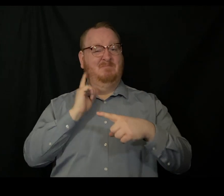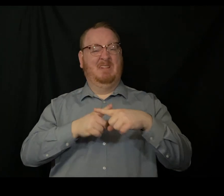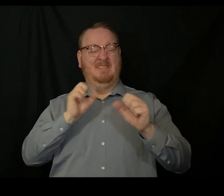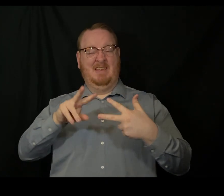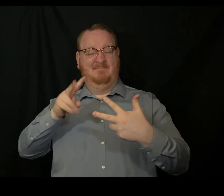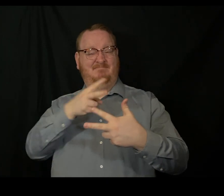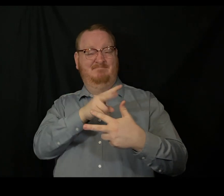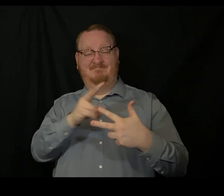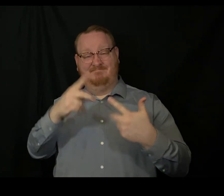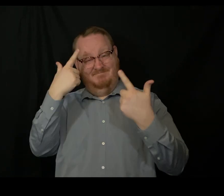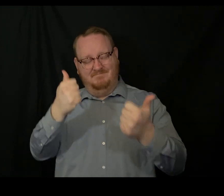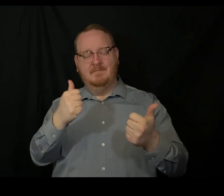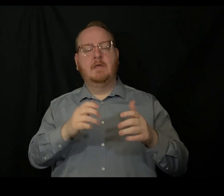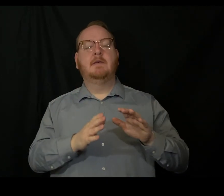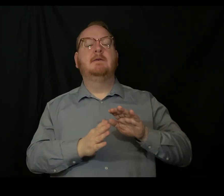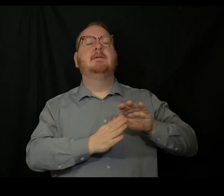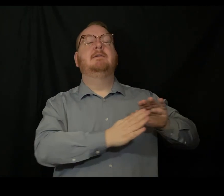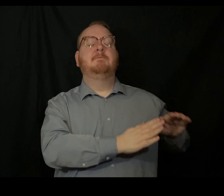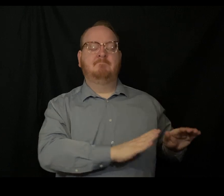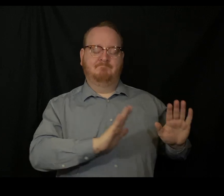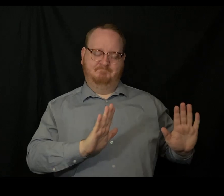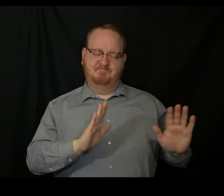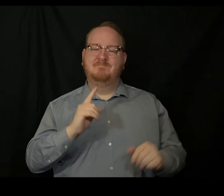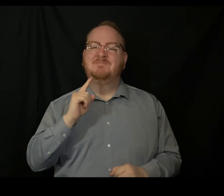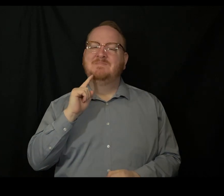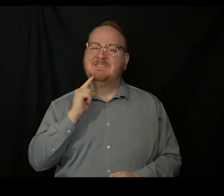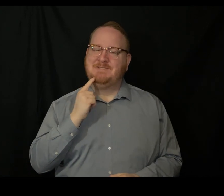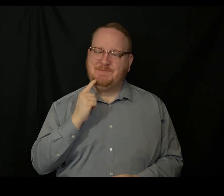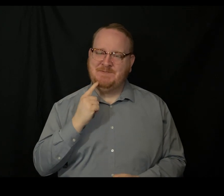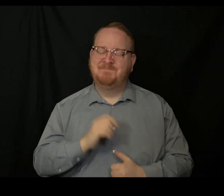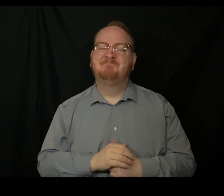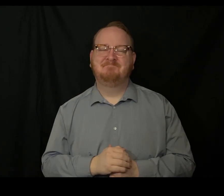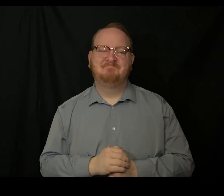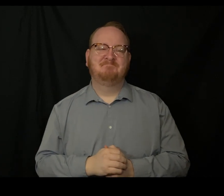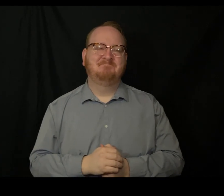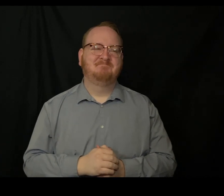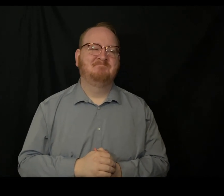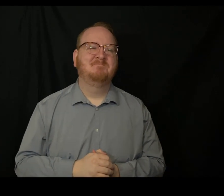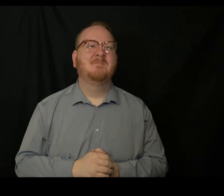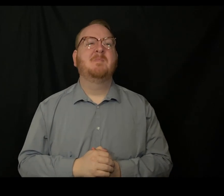Okay, but seriously, um, is something that I think families